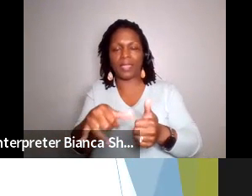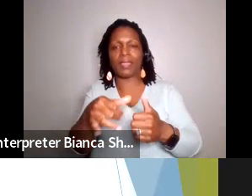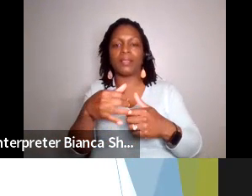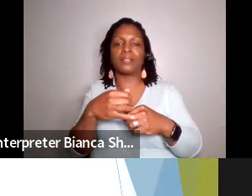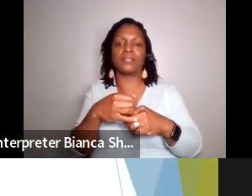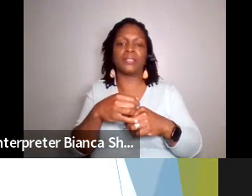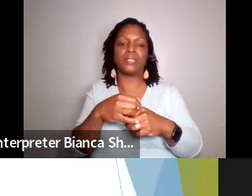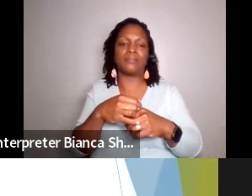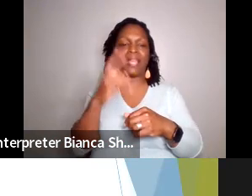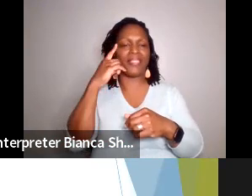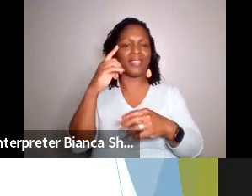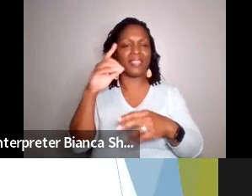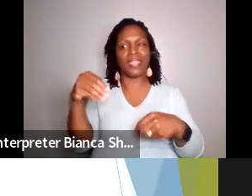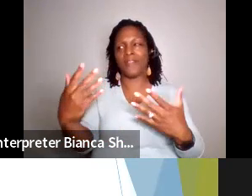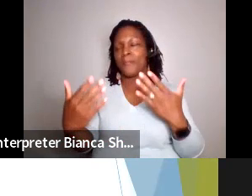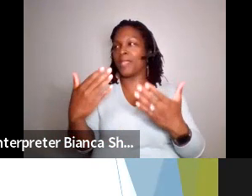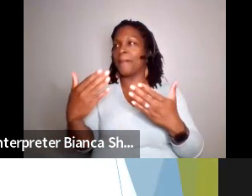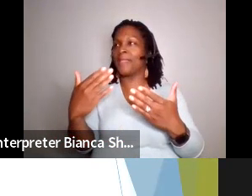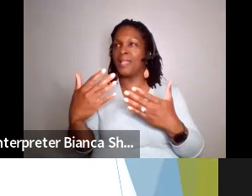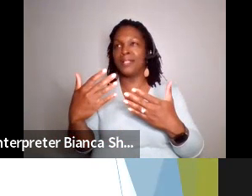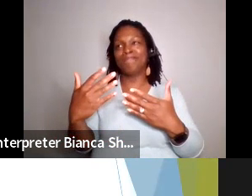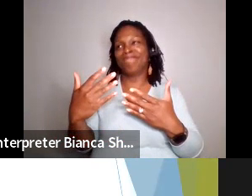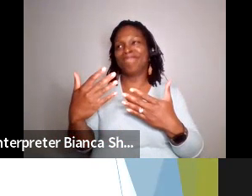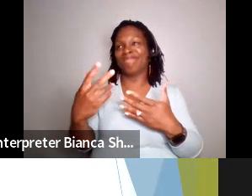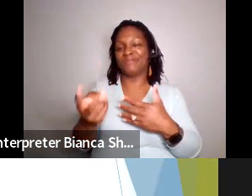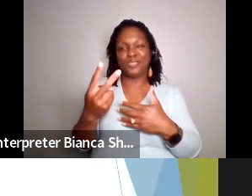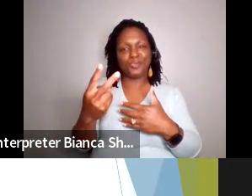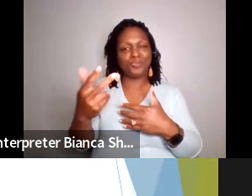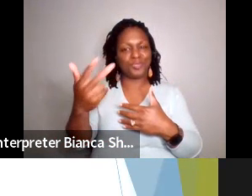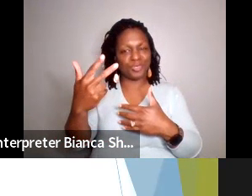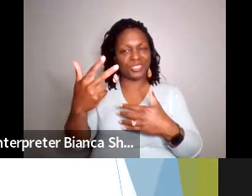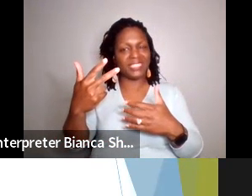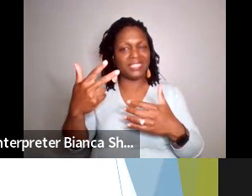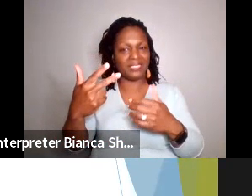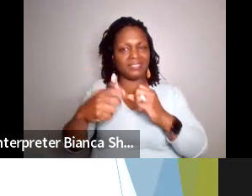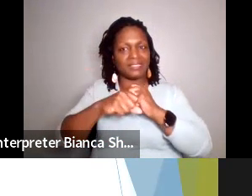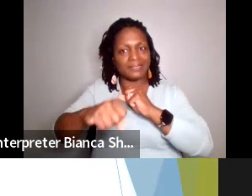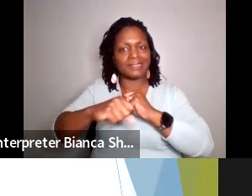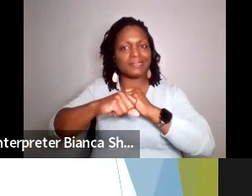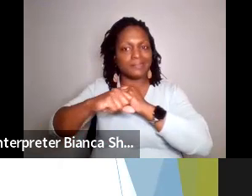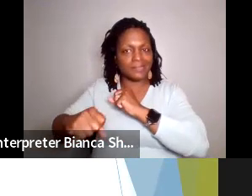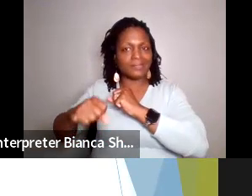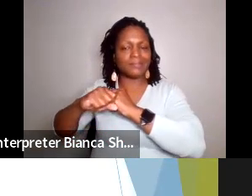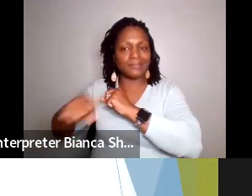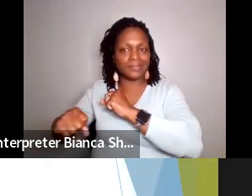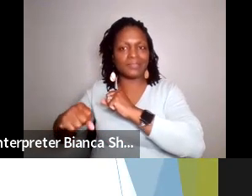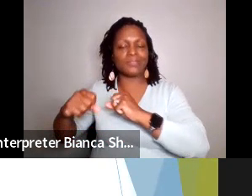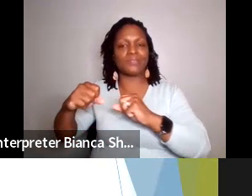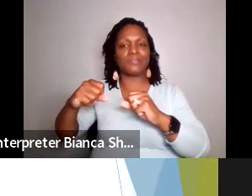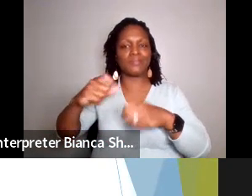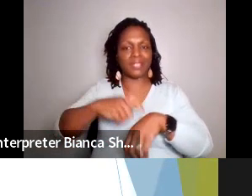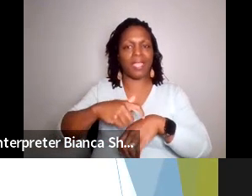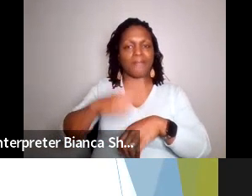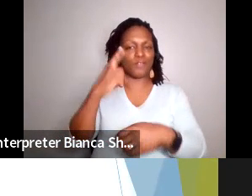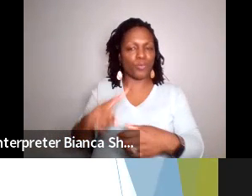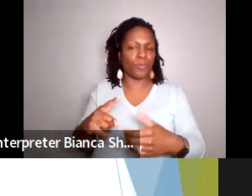They've given I think 2 or 3 extensions to States for coming into compliance.